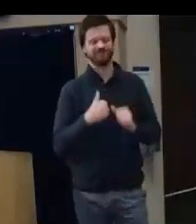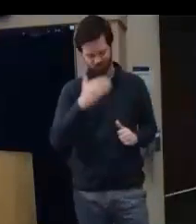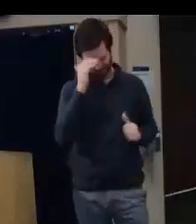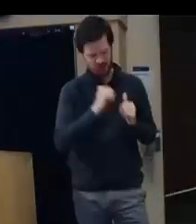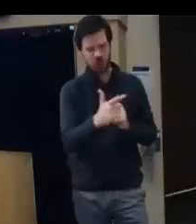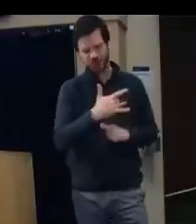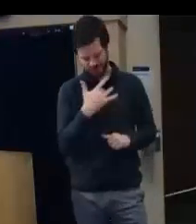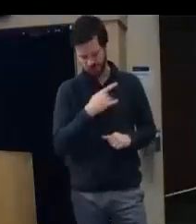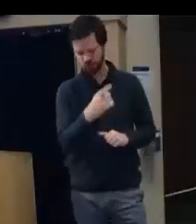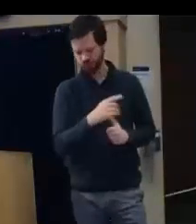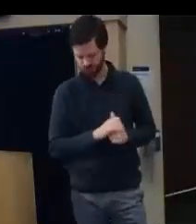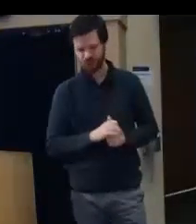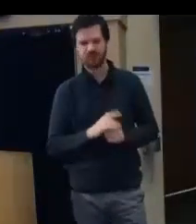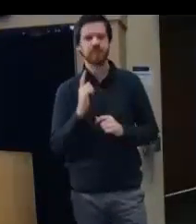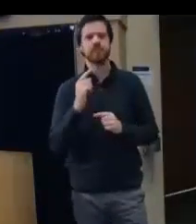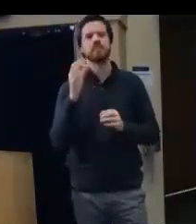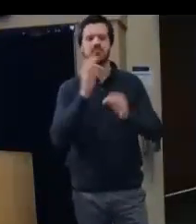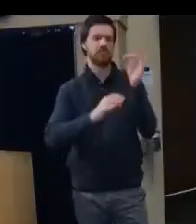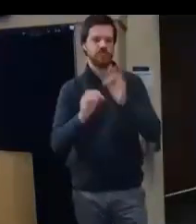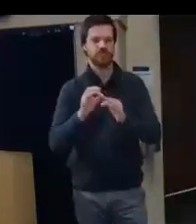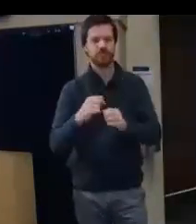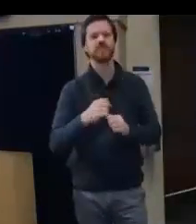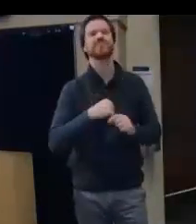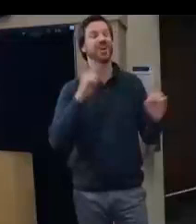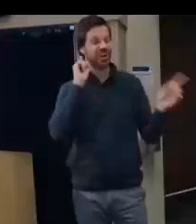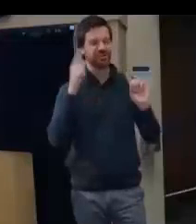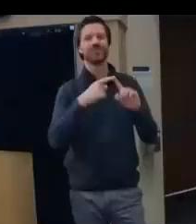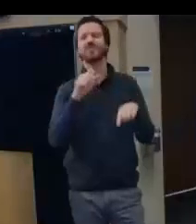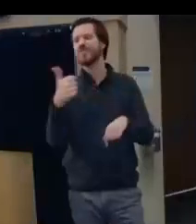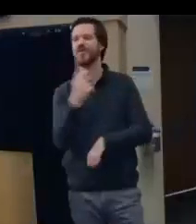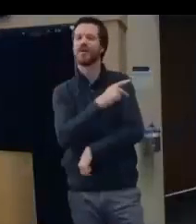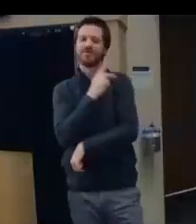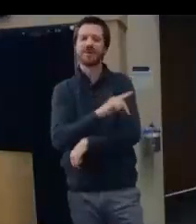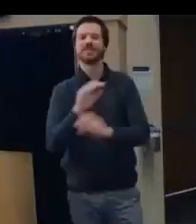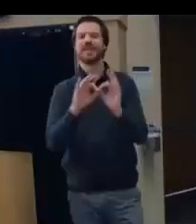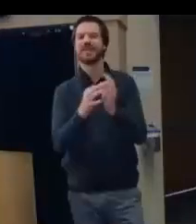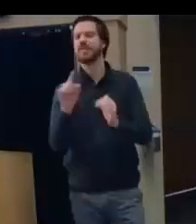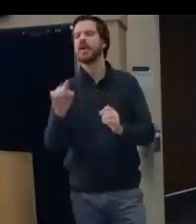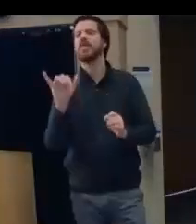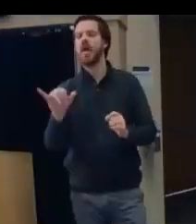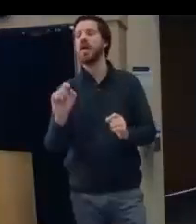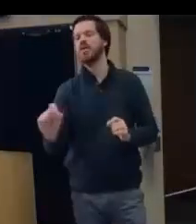feel consider saying things like I've heard from other patients in families that patients love it